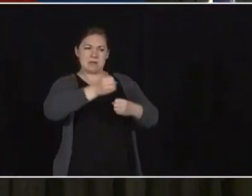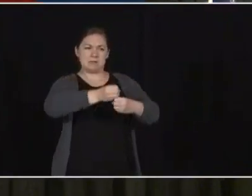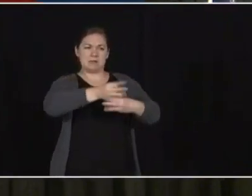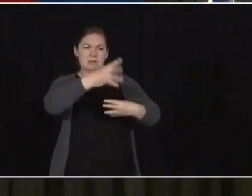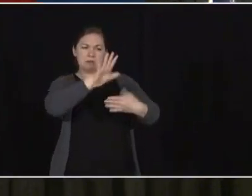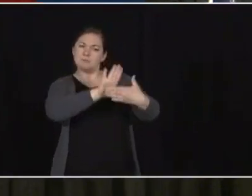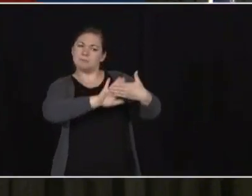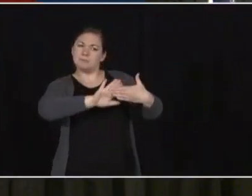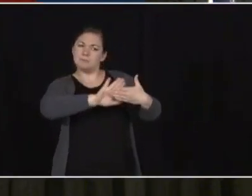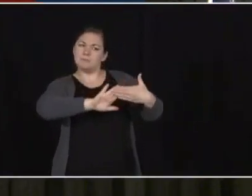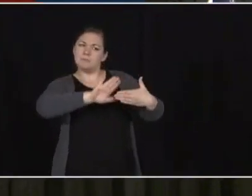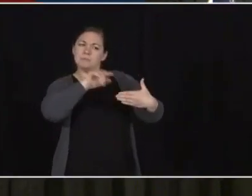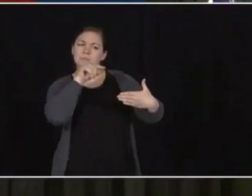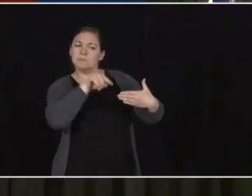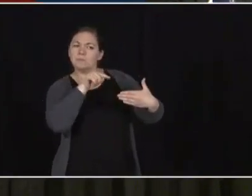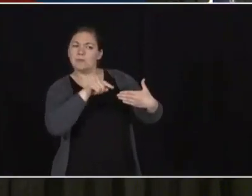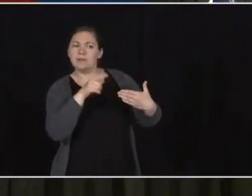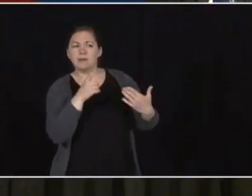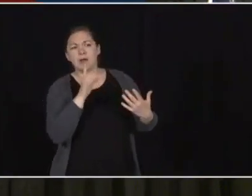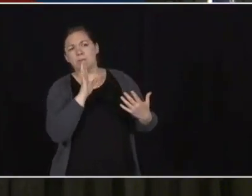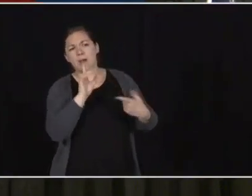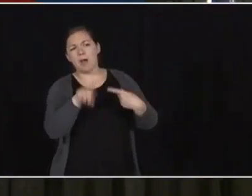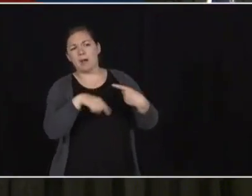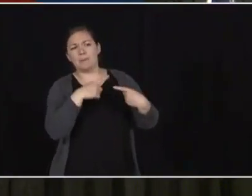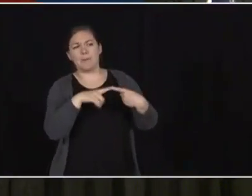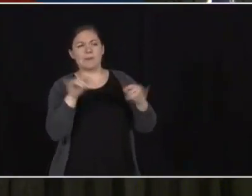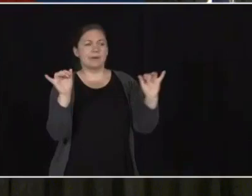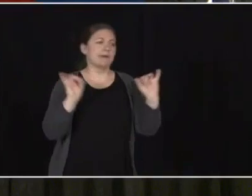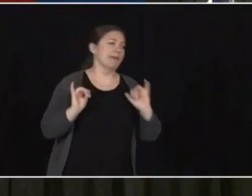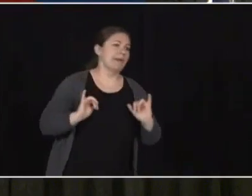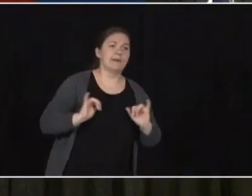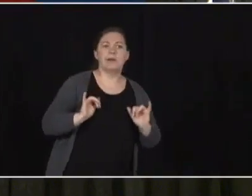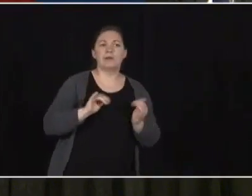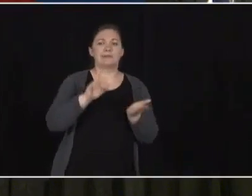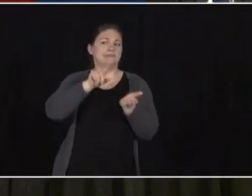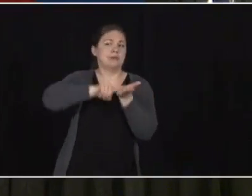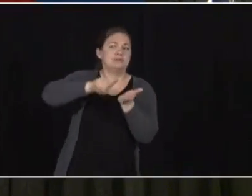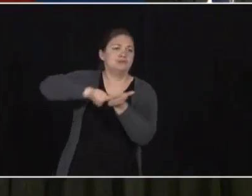the supply chains, sports, research and then in the general population